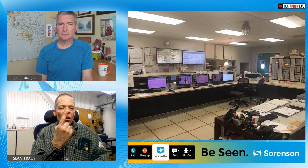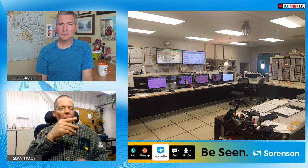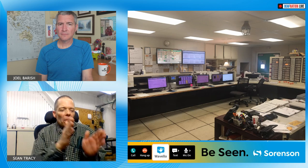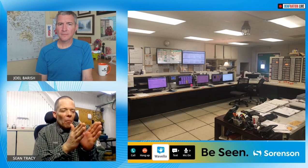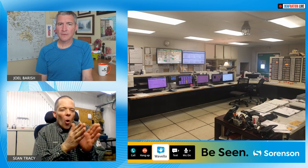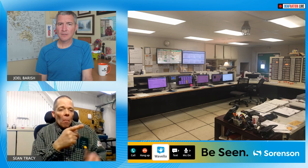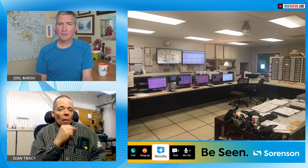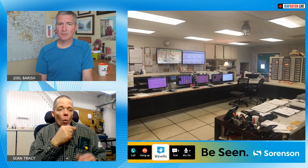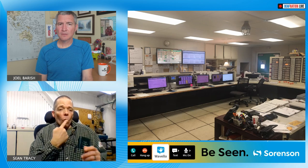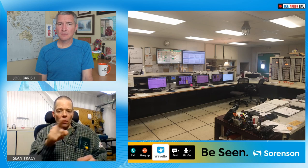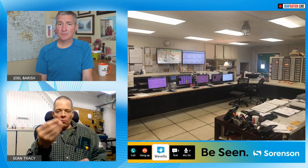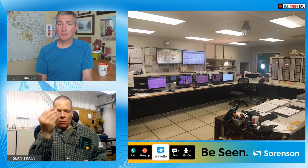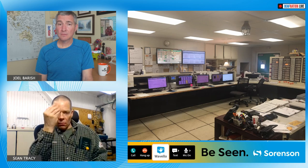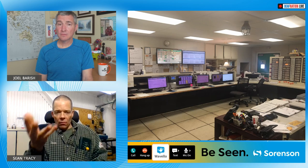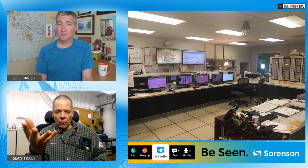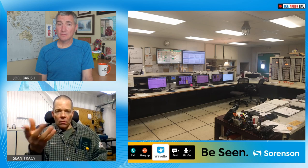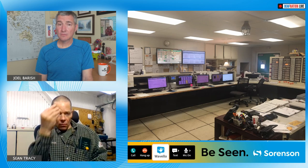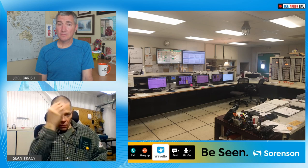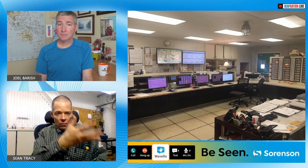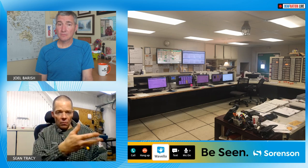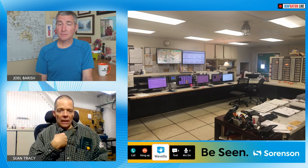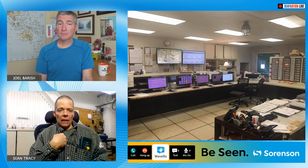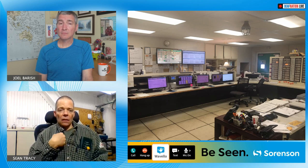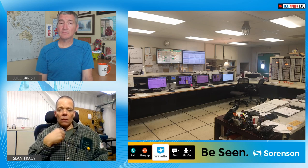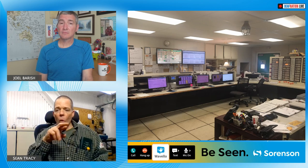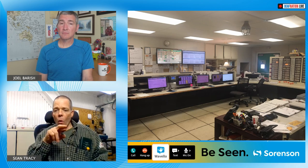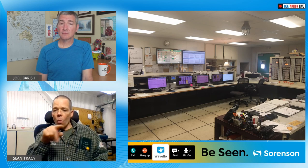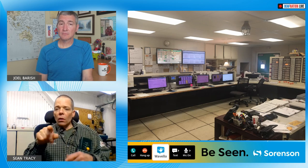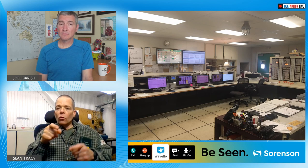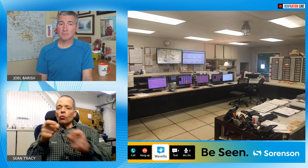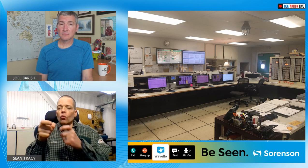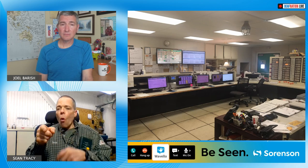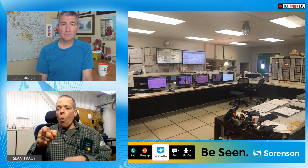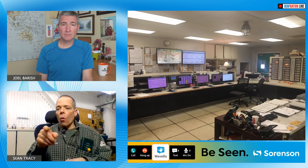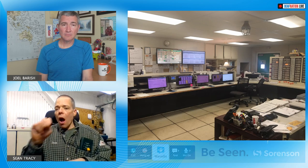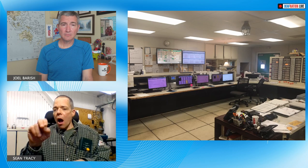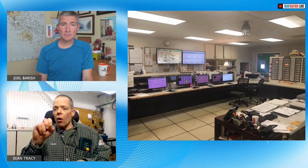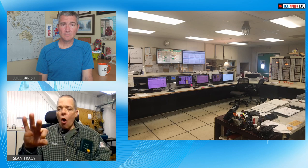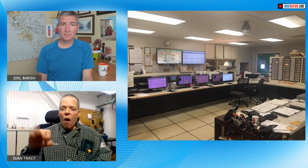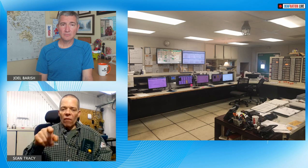If something isn't working, it is alerted here and then I'm told to turn something on or off.